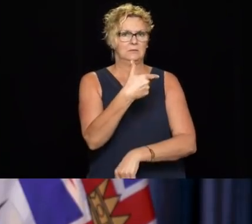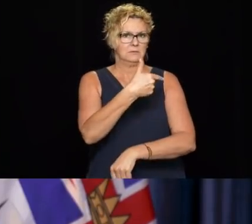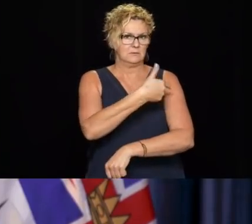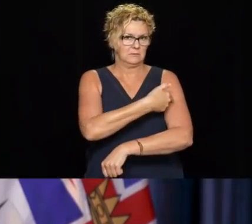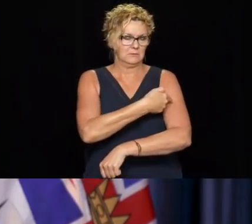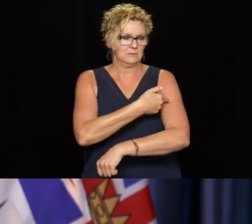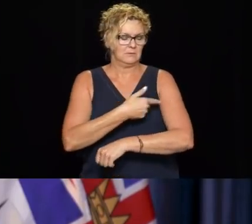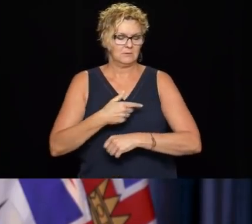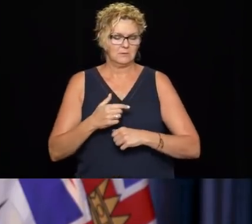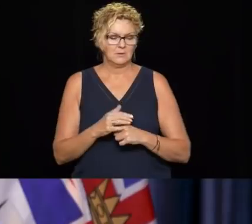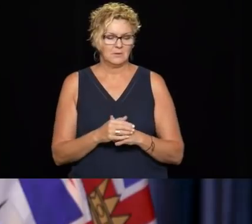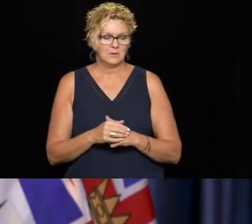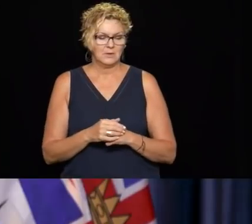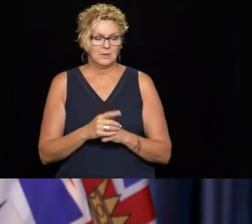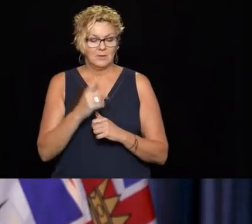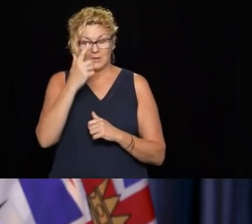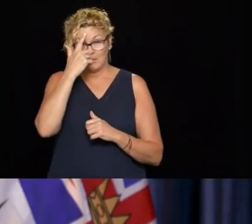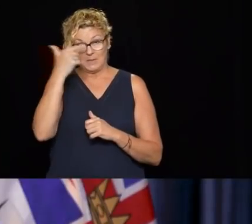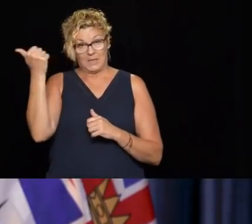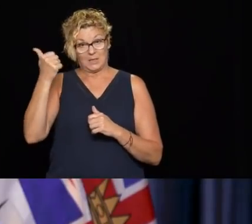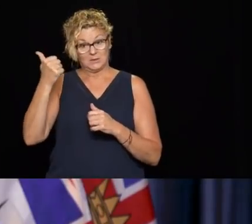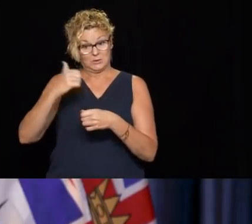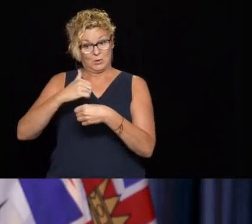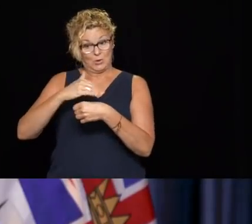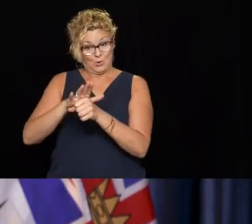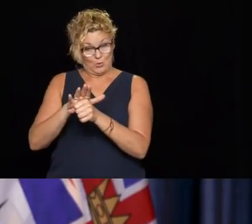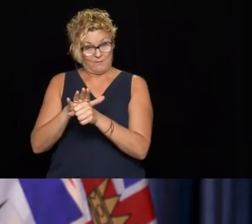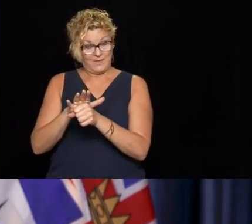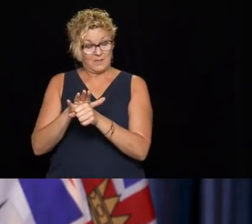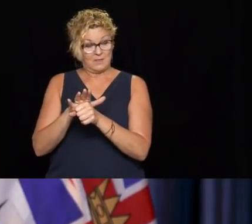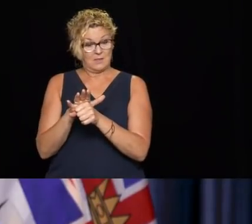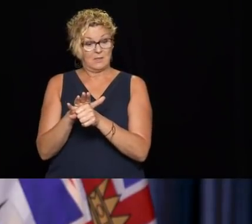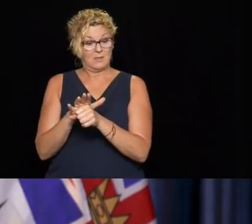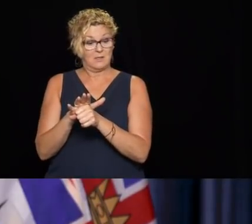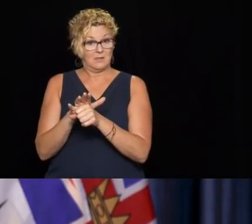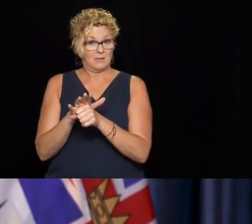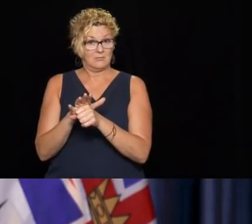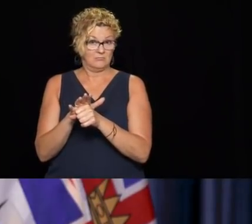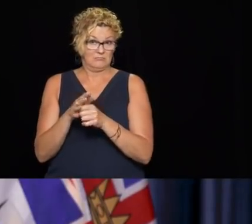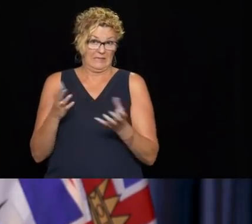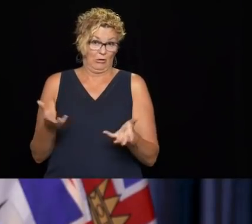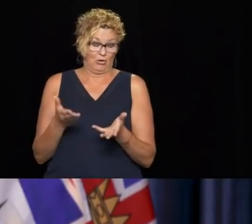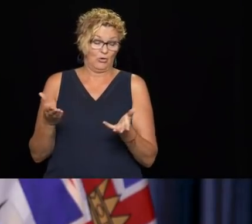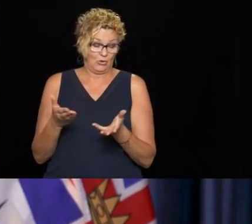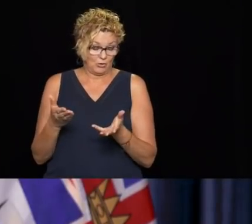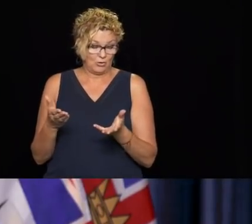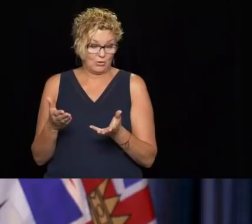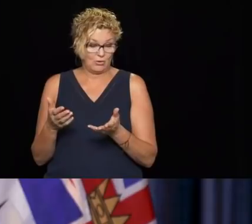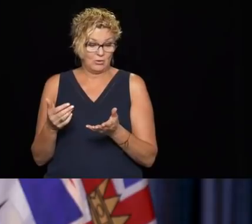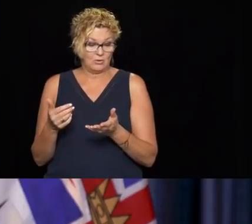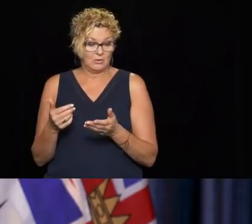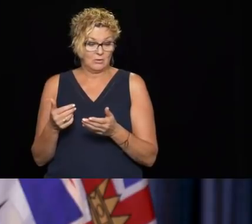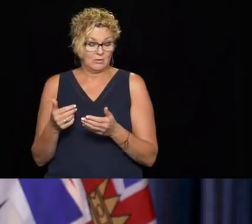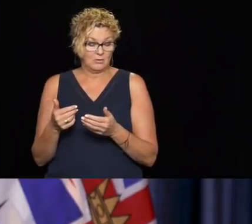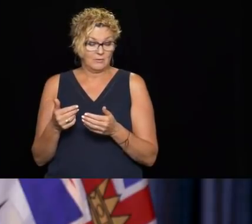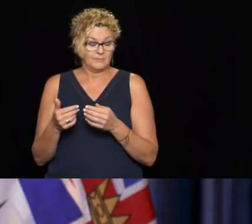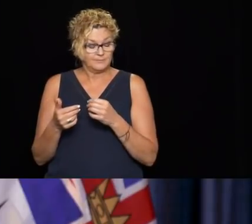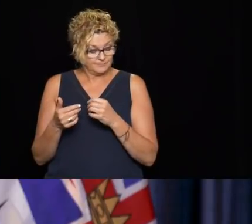the percentage of everyone over 6 months who is eligible to use influenza vaccine to see it happen so it's gonna be a similar plan than